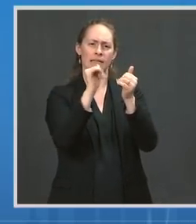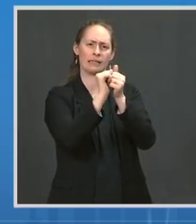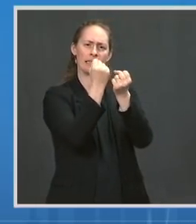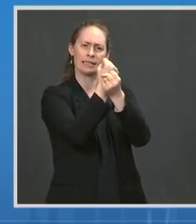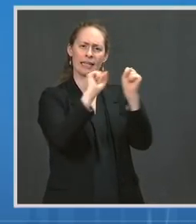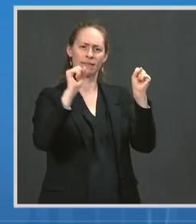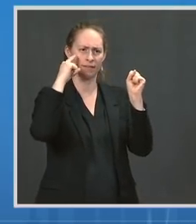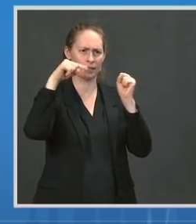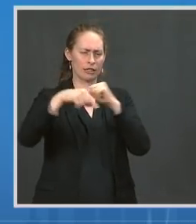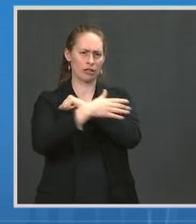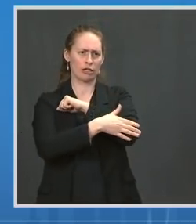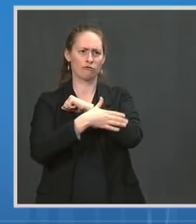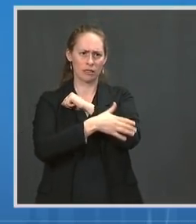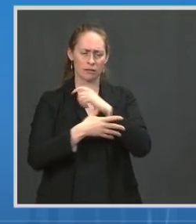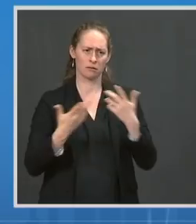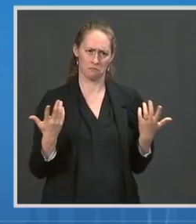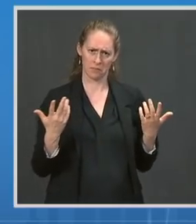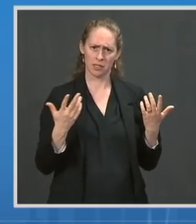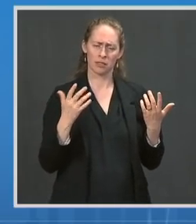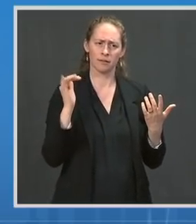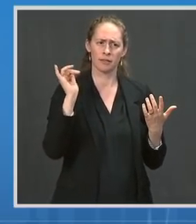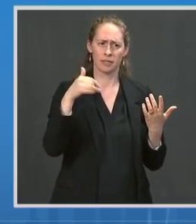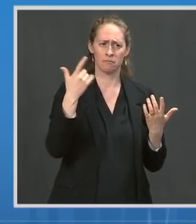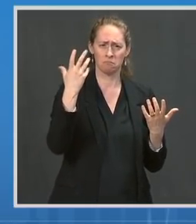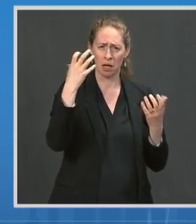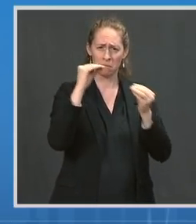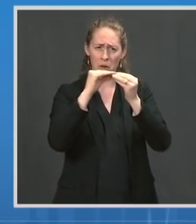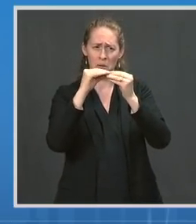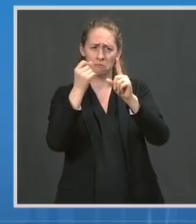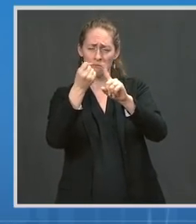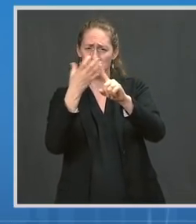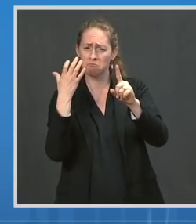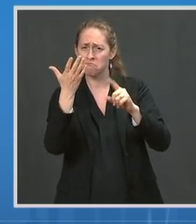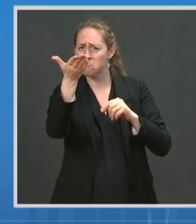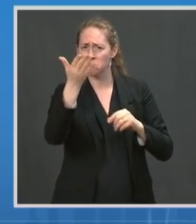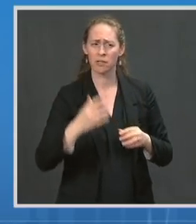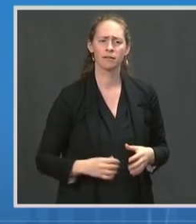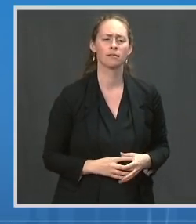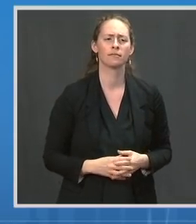Do you want to reiterate some of your points. Surgeon General Murthy: Sure. And, Kaitlan, let me just say: